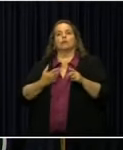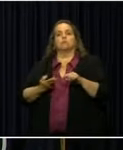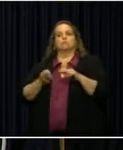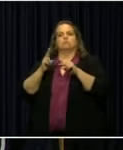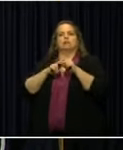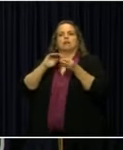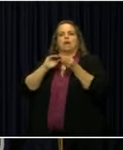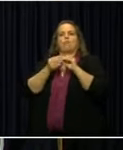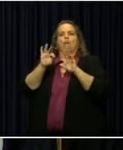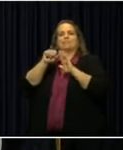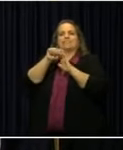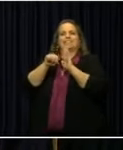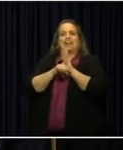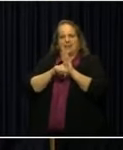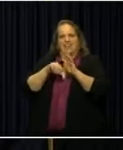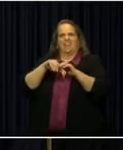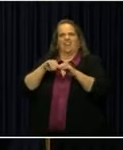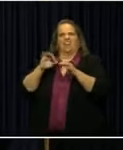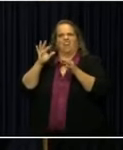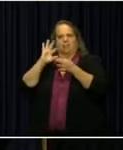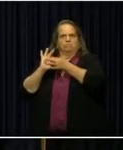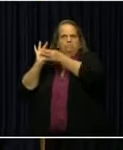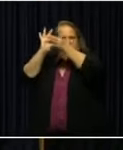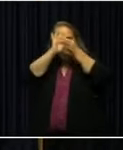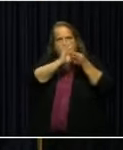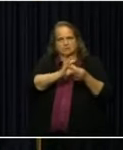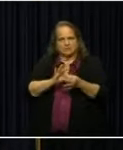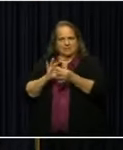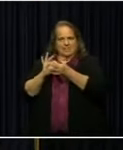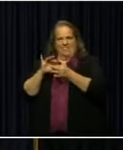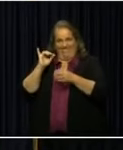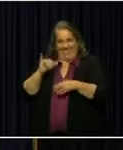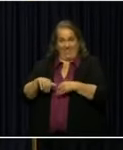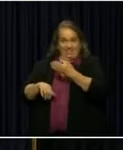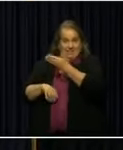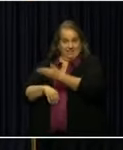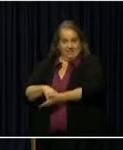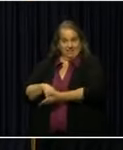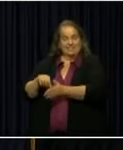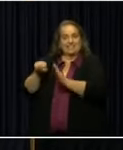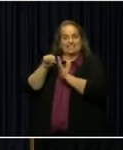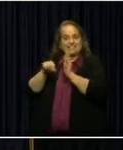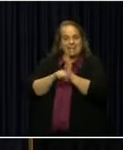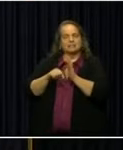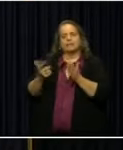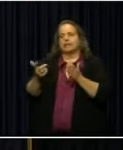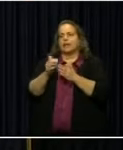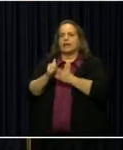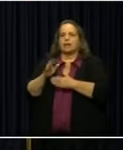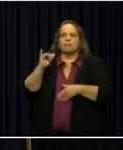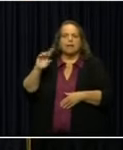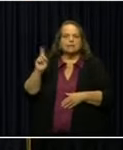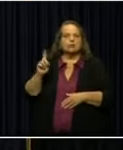THE STATE SIDE AND EVERYBODY ELSE JUST TRYING TO DO THE RIGHT THING.